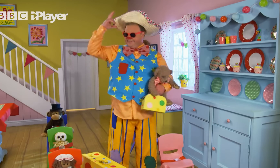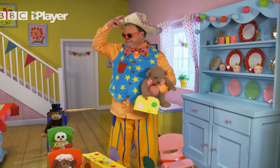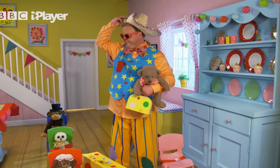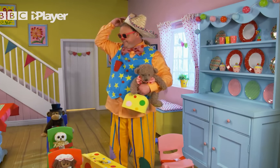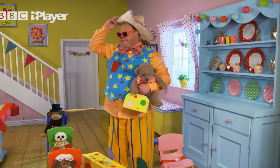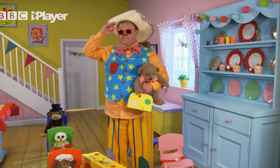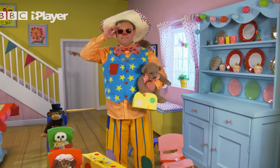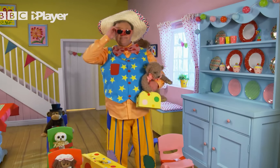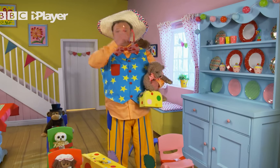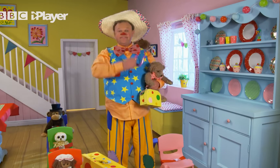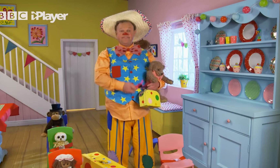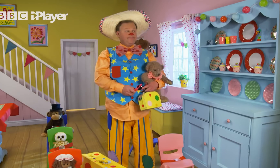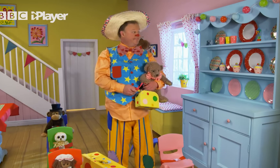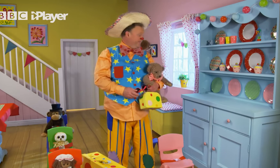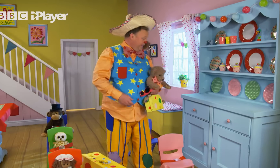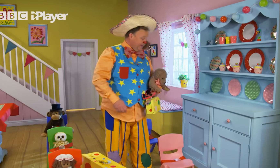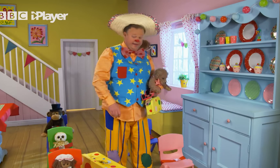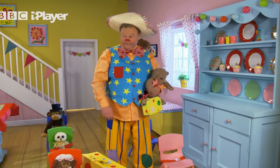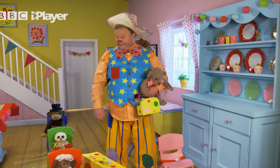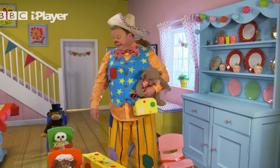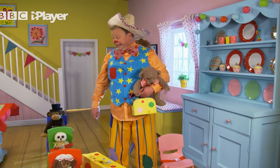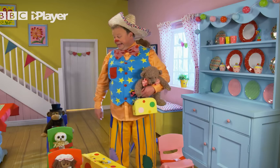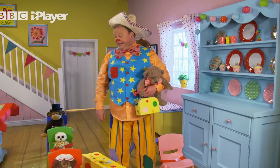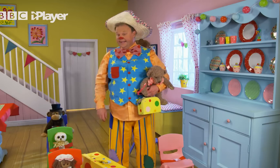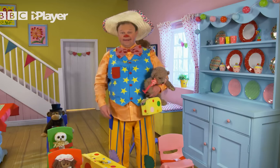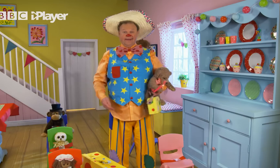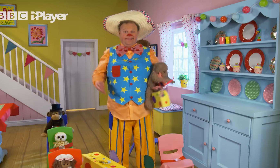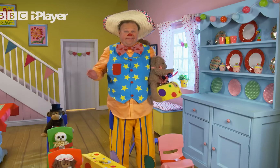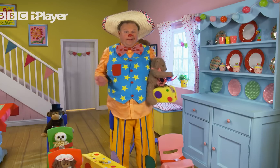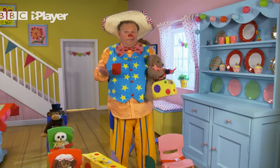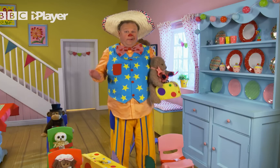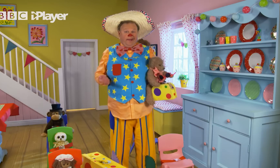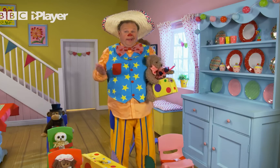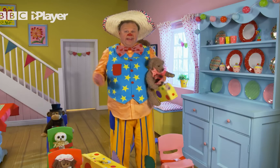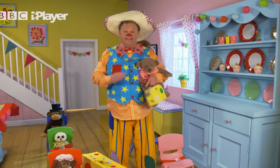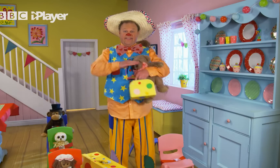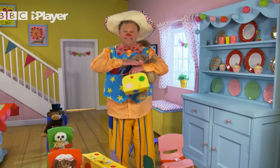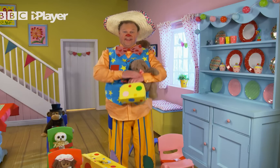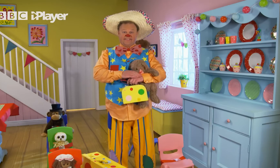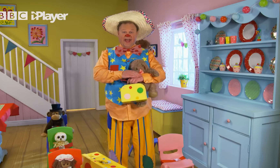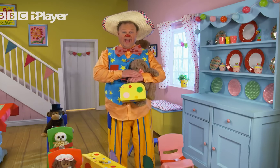what are you looking for mr tumble well somewhere to sit down